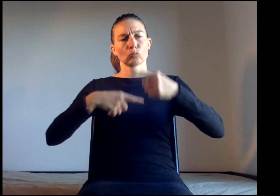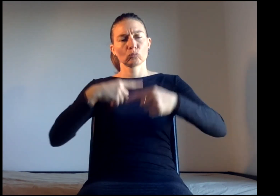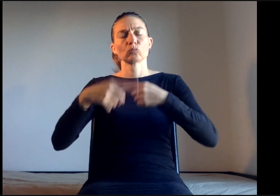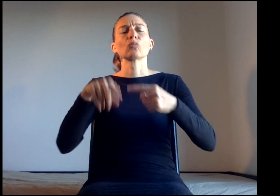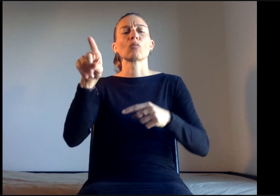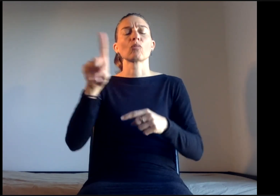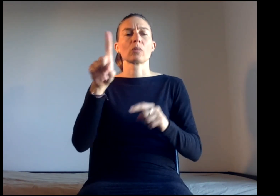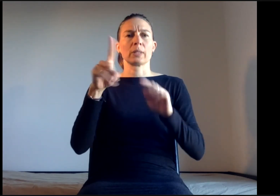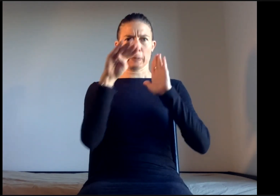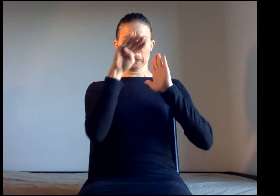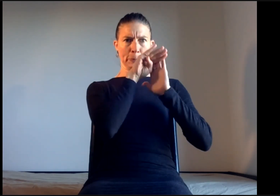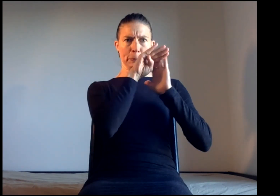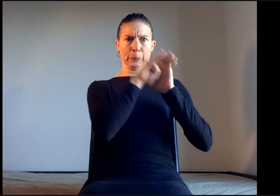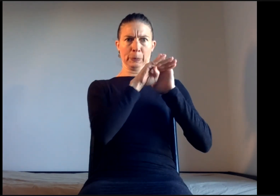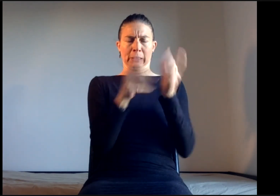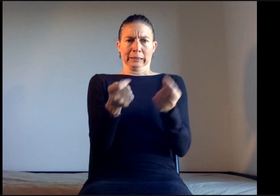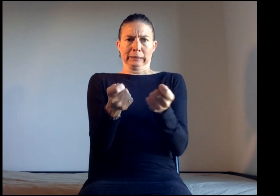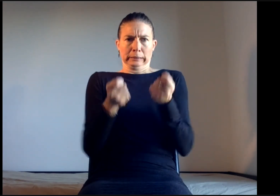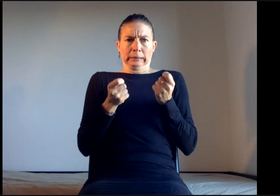For example some shops have been reopened.